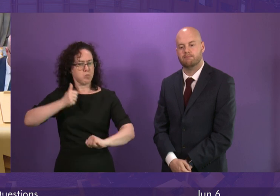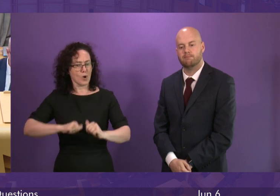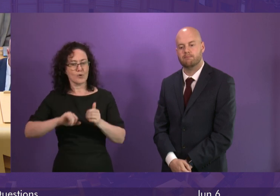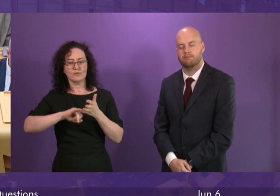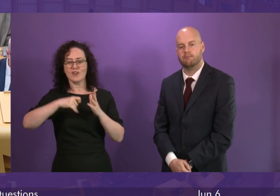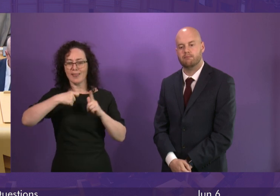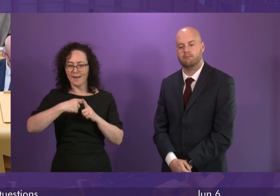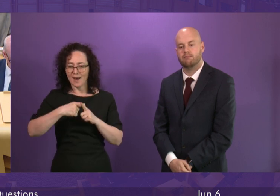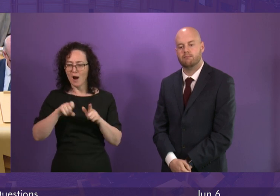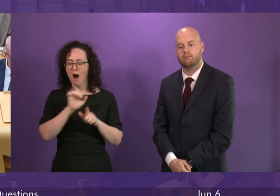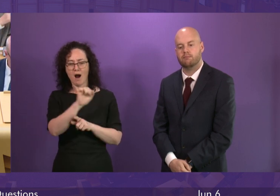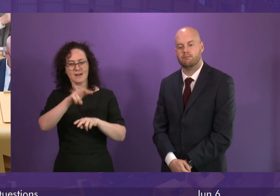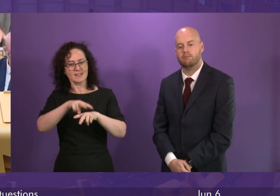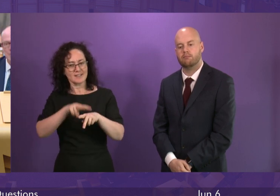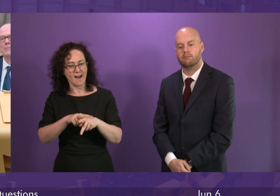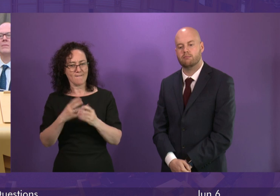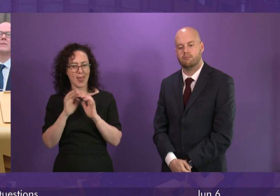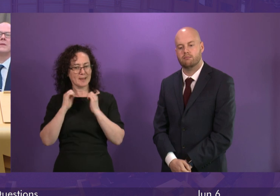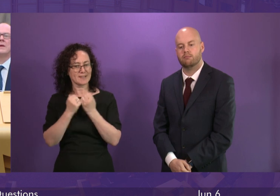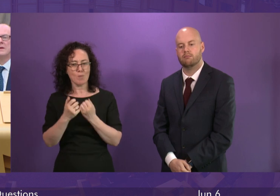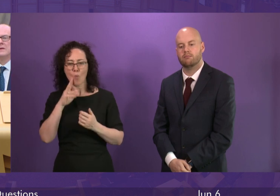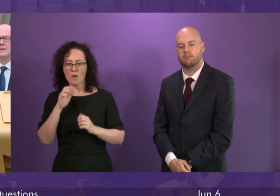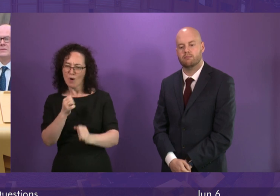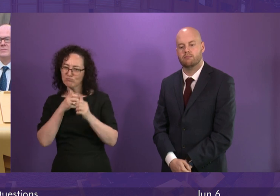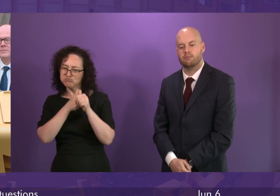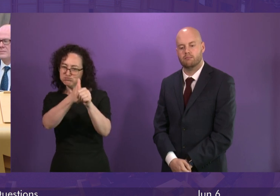and the squad. We will all be cheering them on every step of the way in the women’s